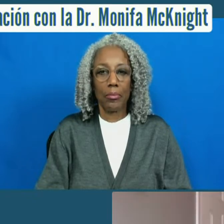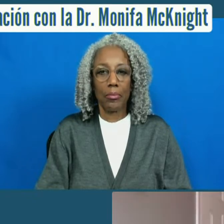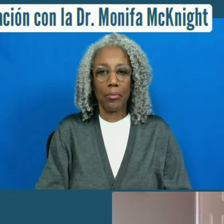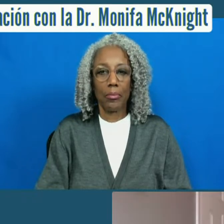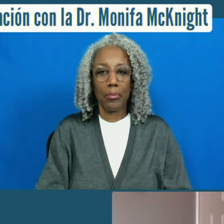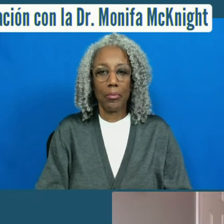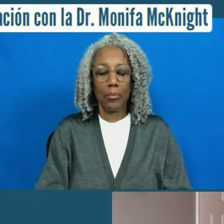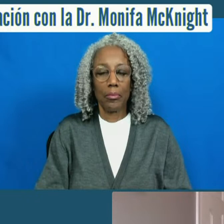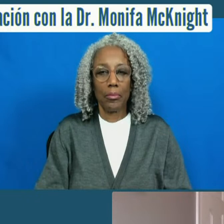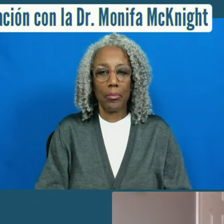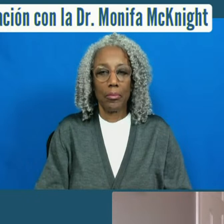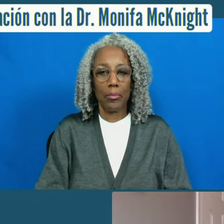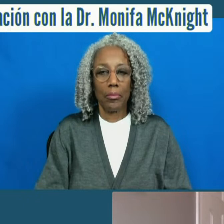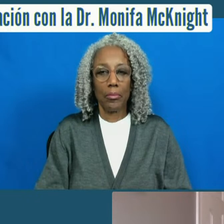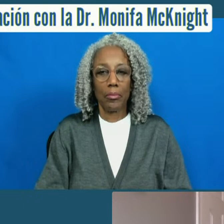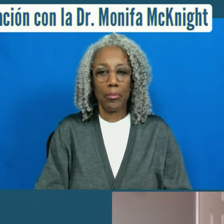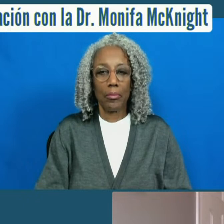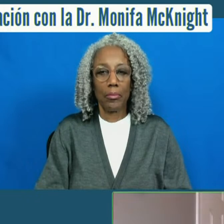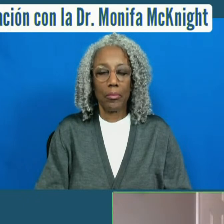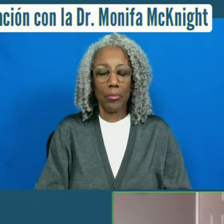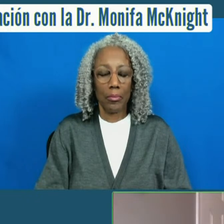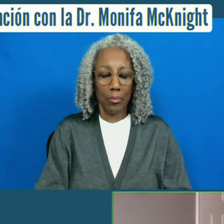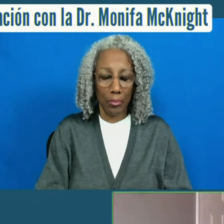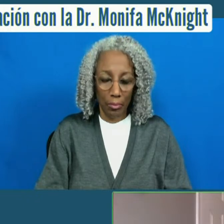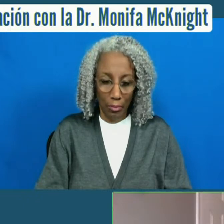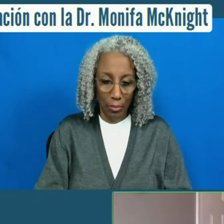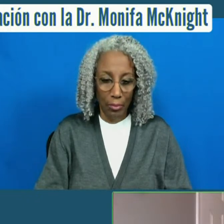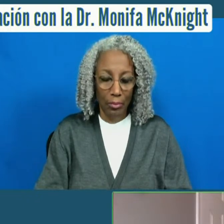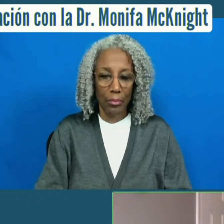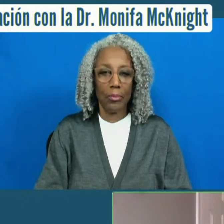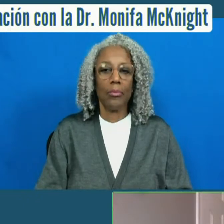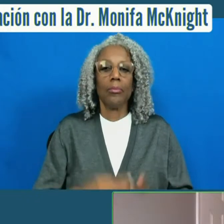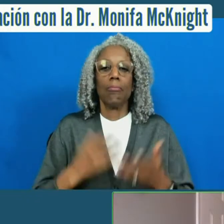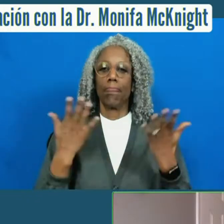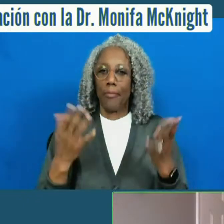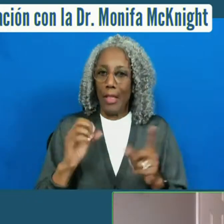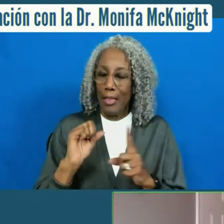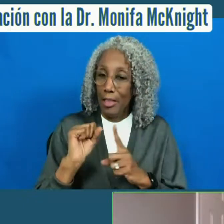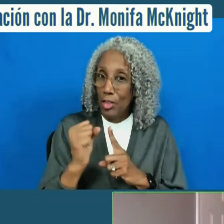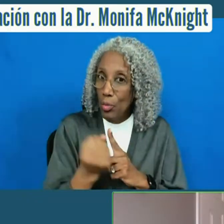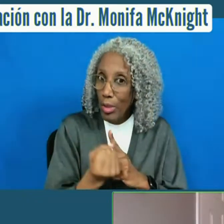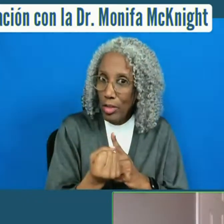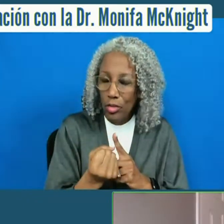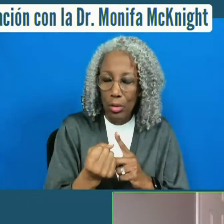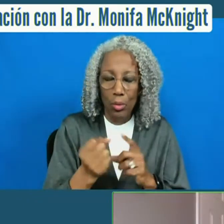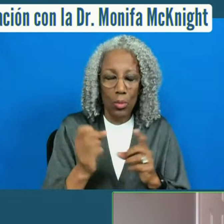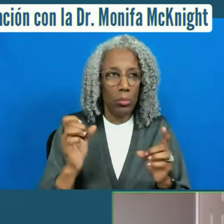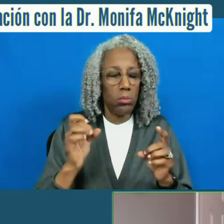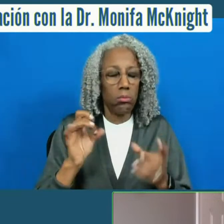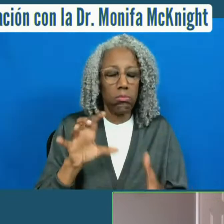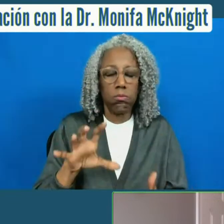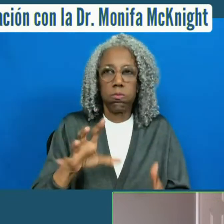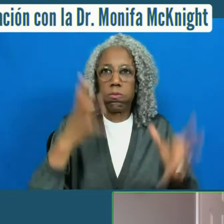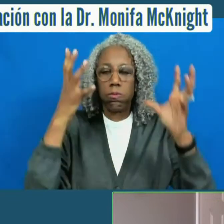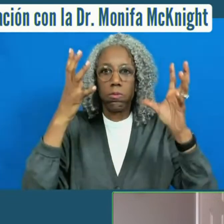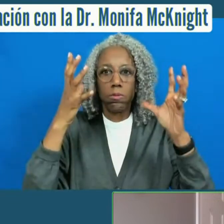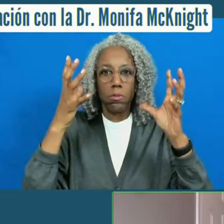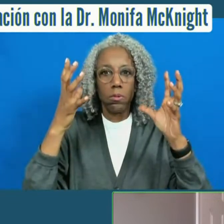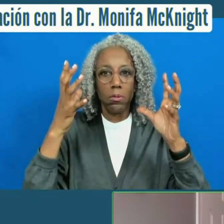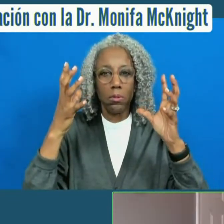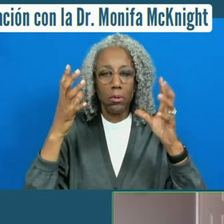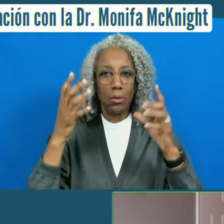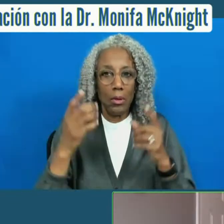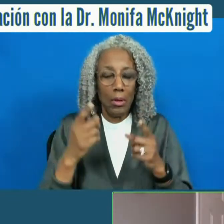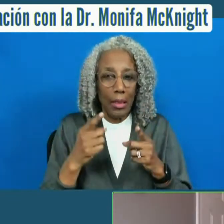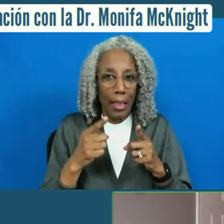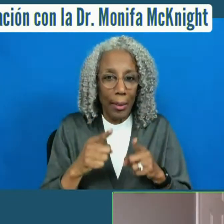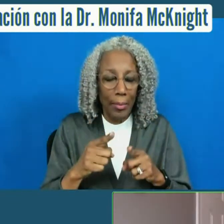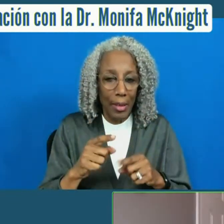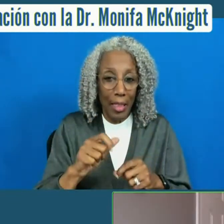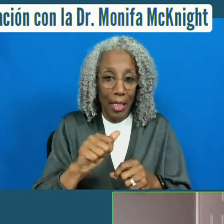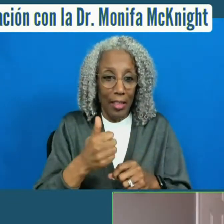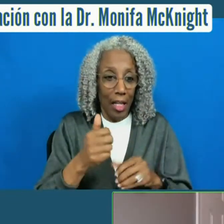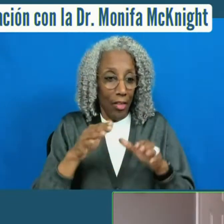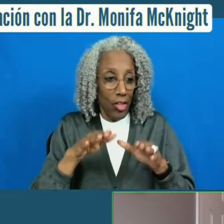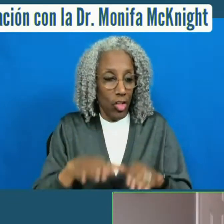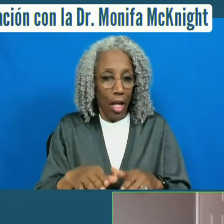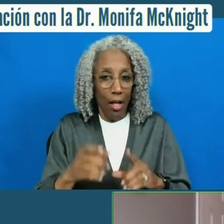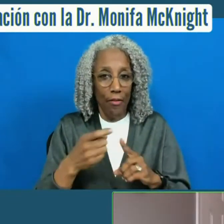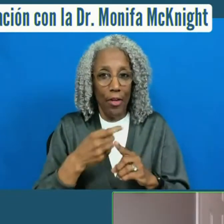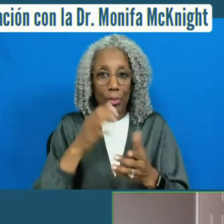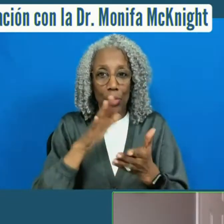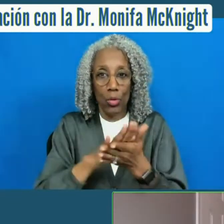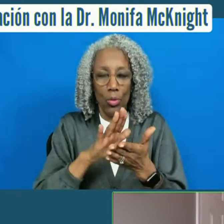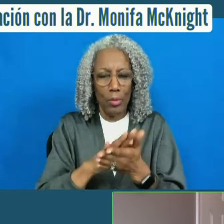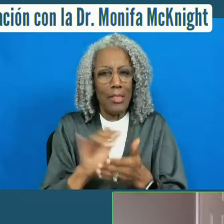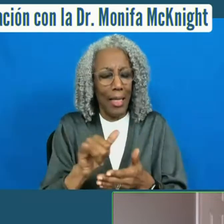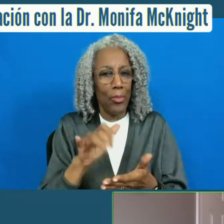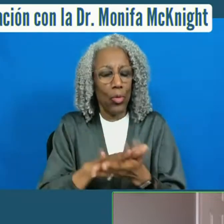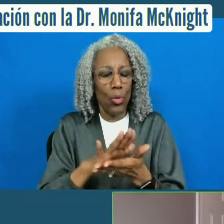del Bano. Um. The situation got